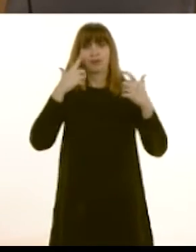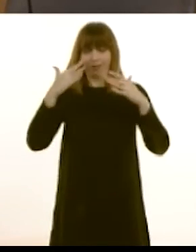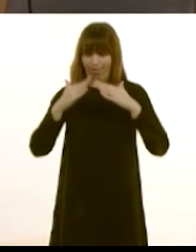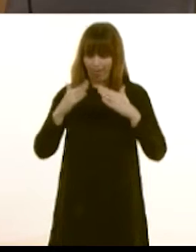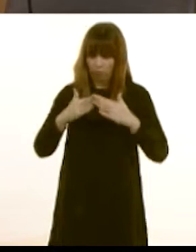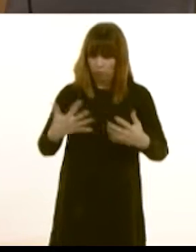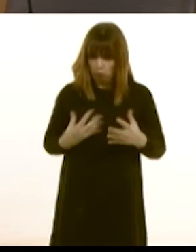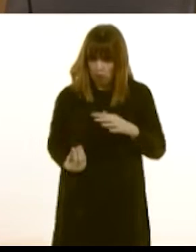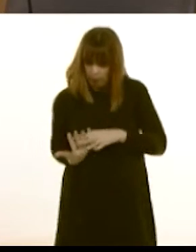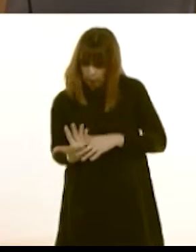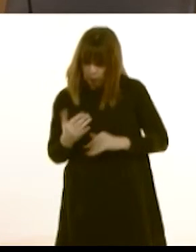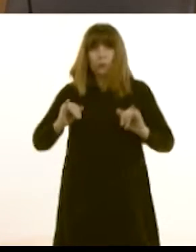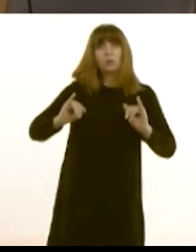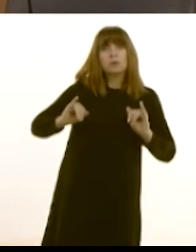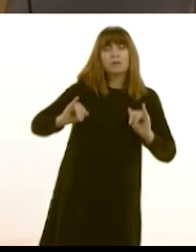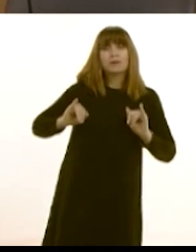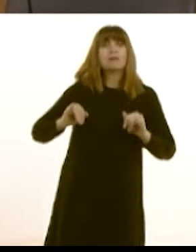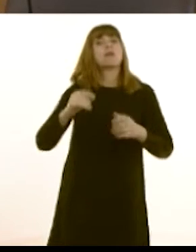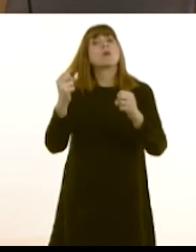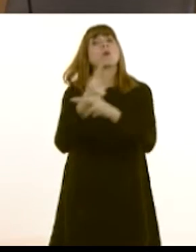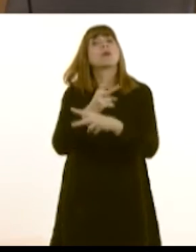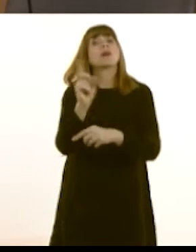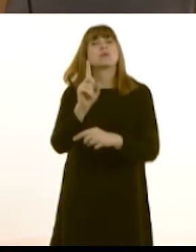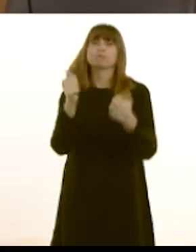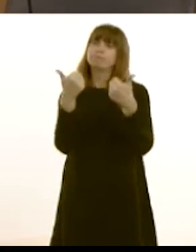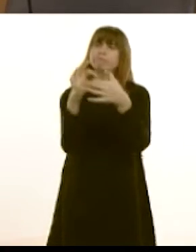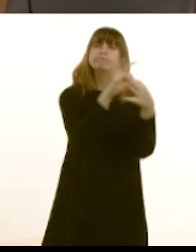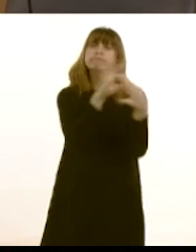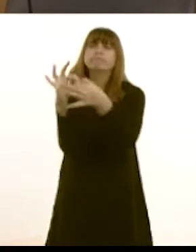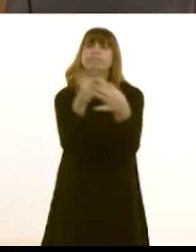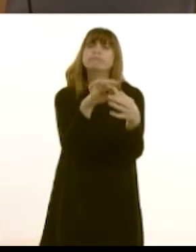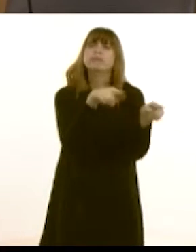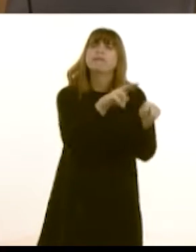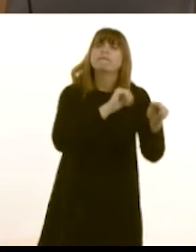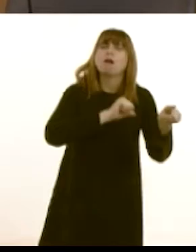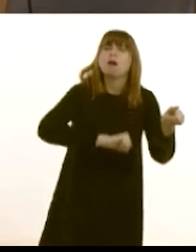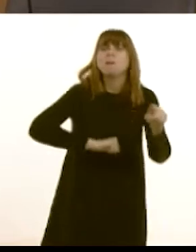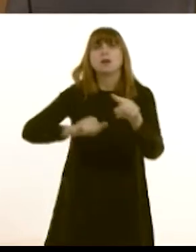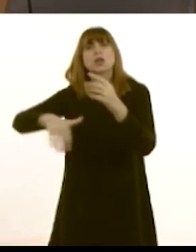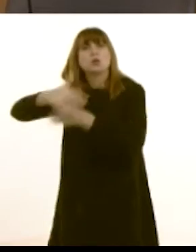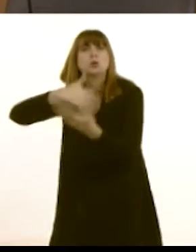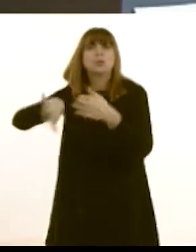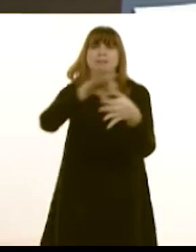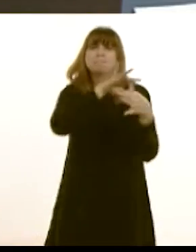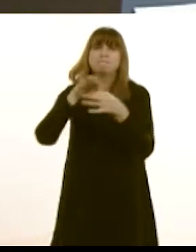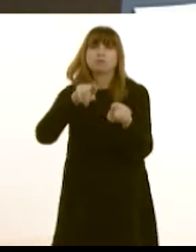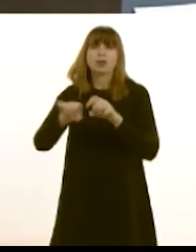The Conwy valley is a good example where farmers and the local community worked together in order to put in place an effective flood scheme. Andrew R.T.